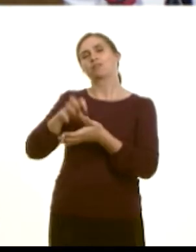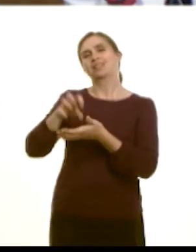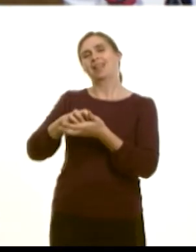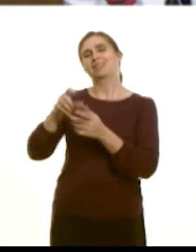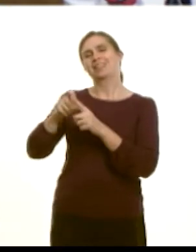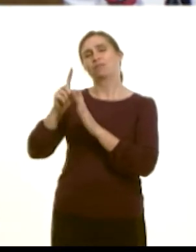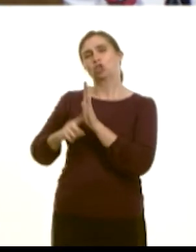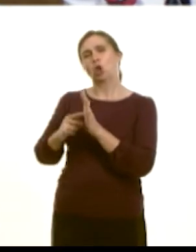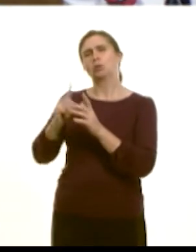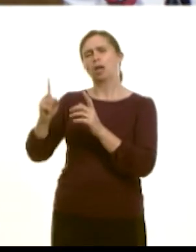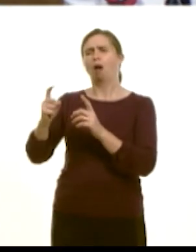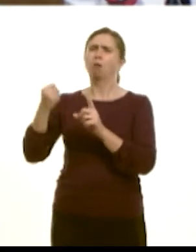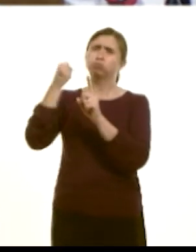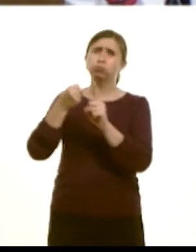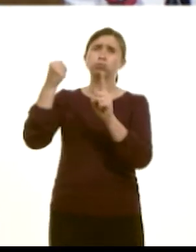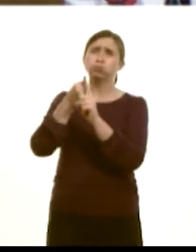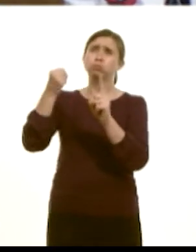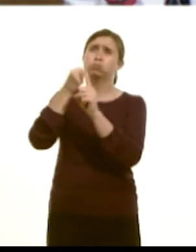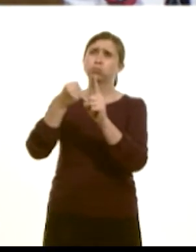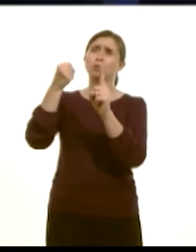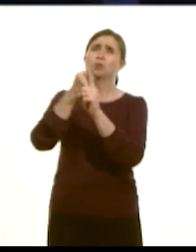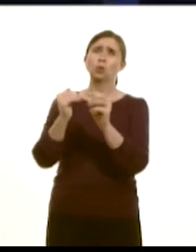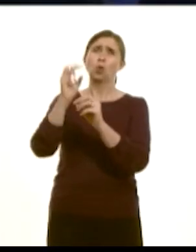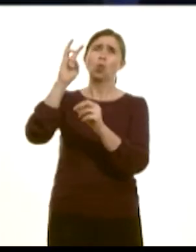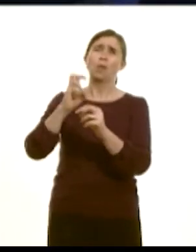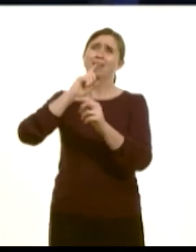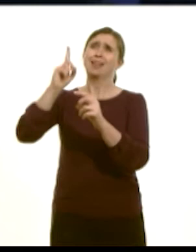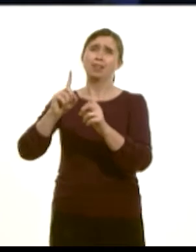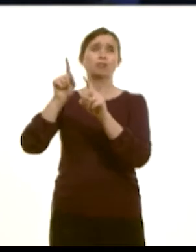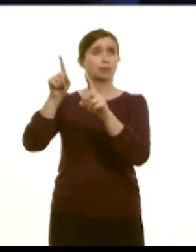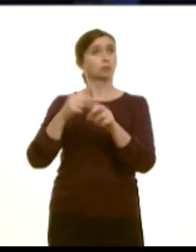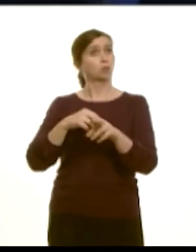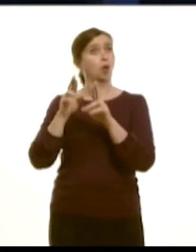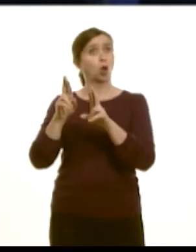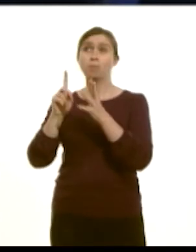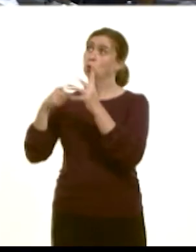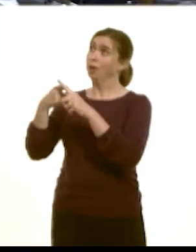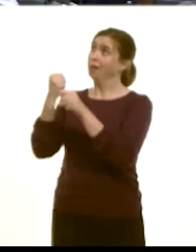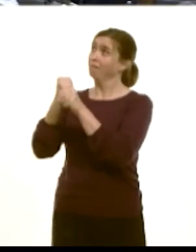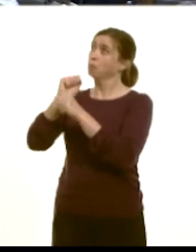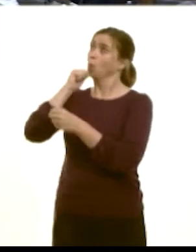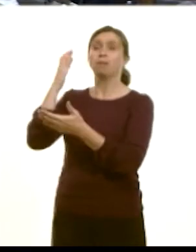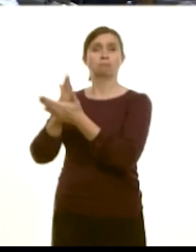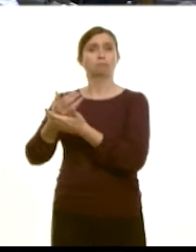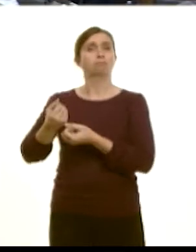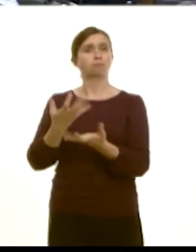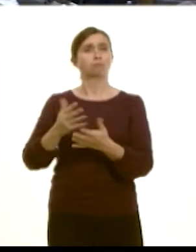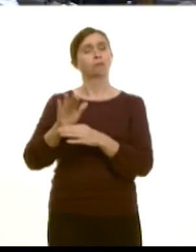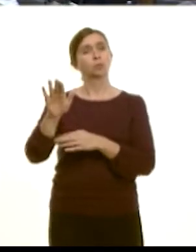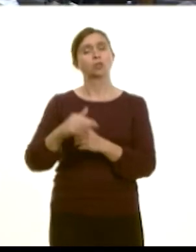champion of ensuring electrification in north Wales, and we hope that this will come from the UK Government in future.